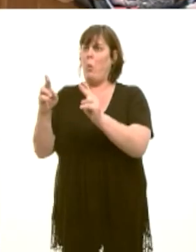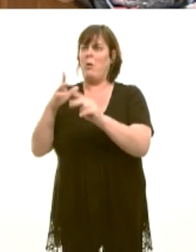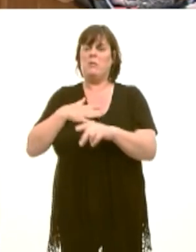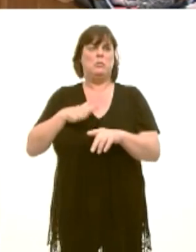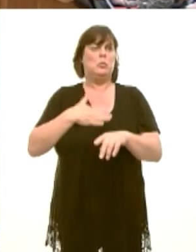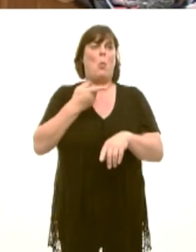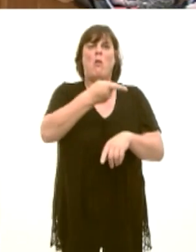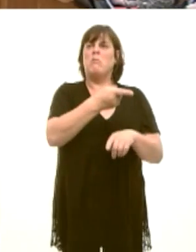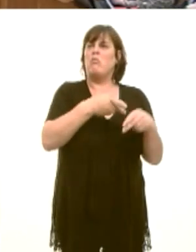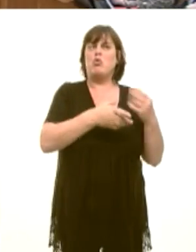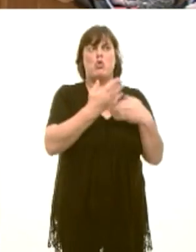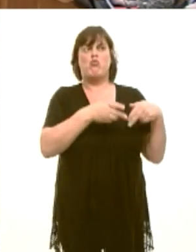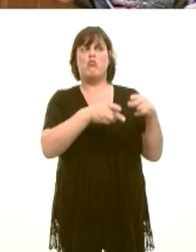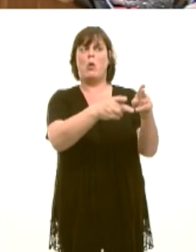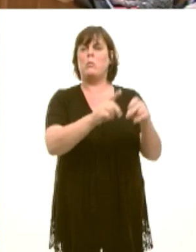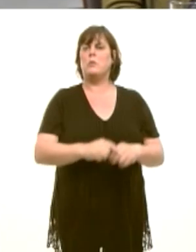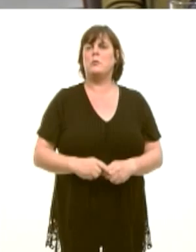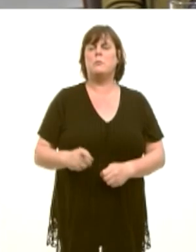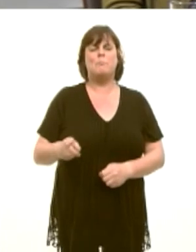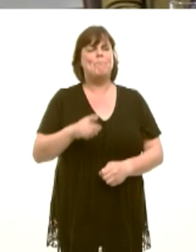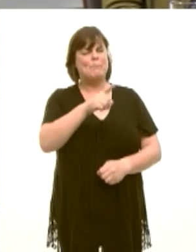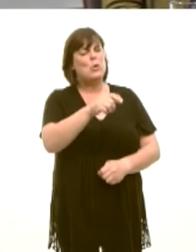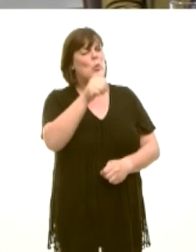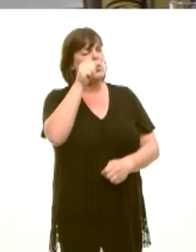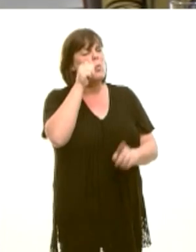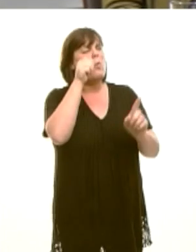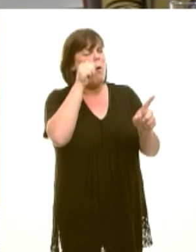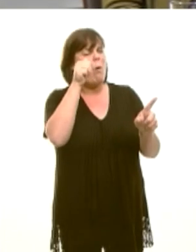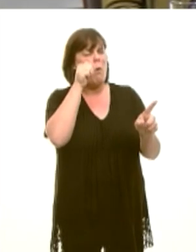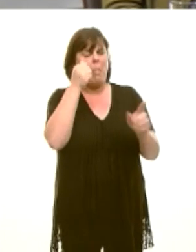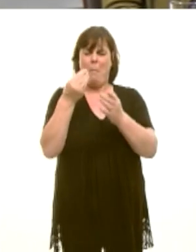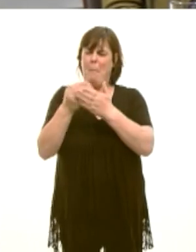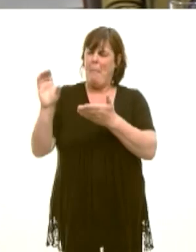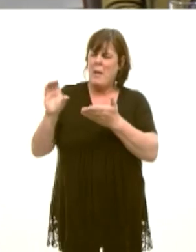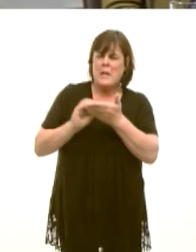Carwyn Jones: As she knows full well, we cannot use the money for that purpose. We have been